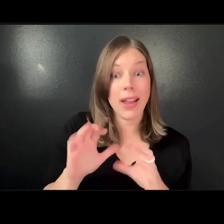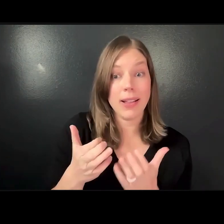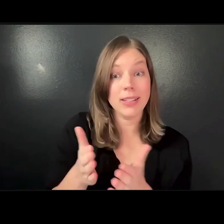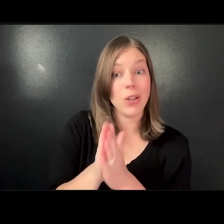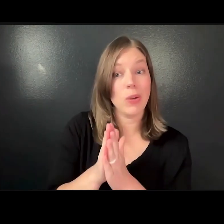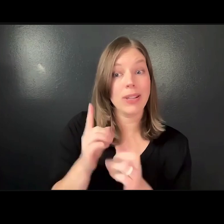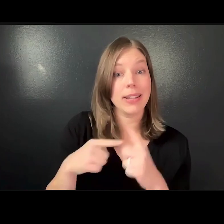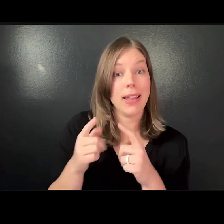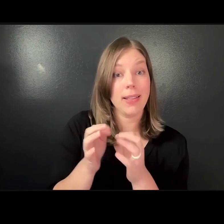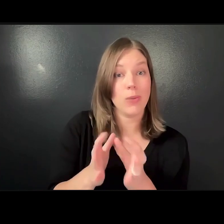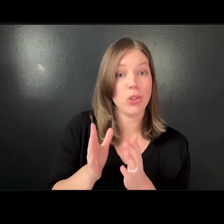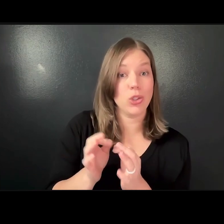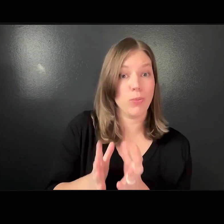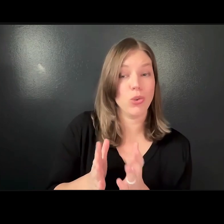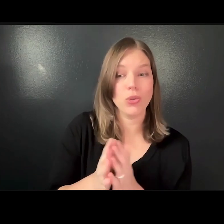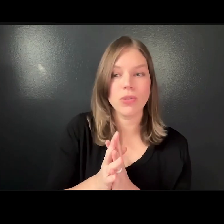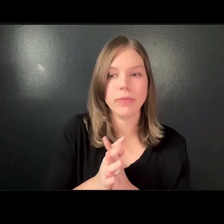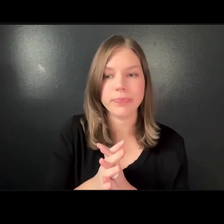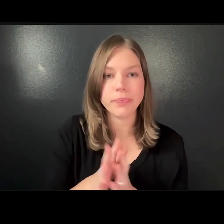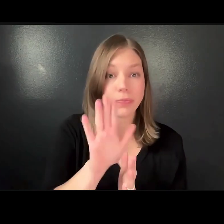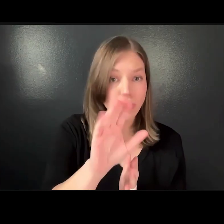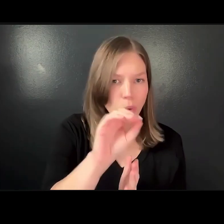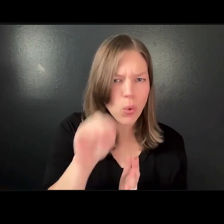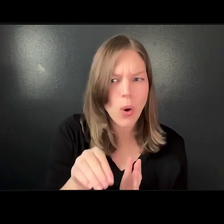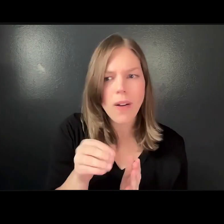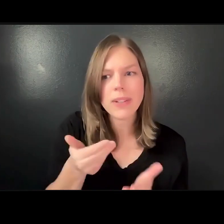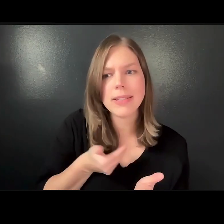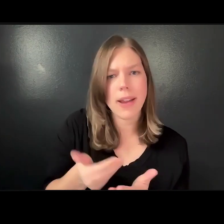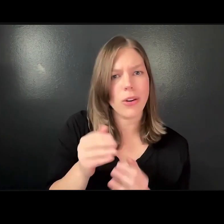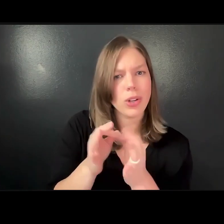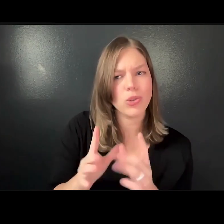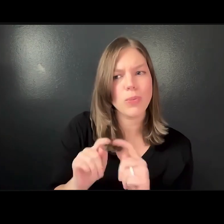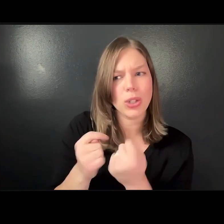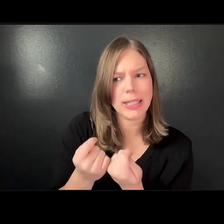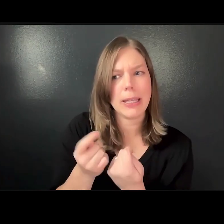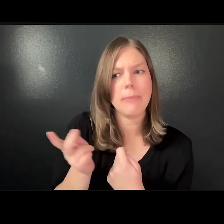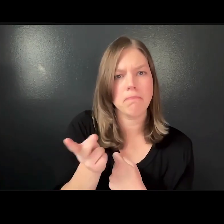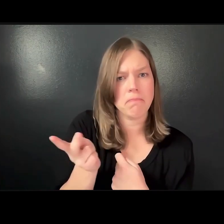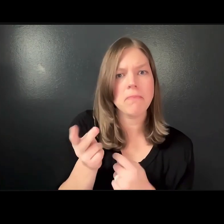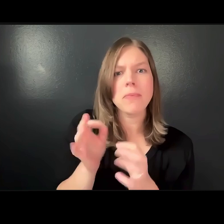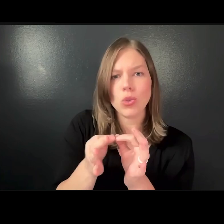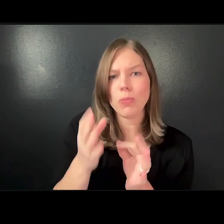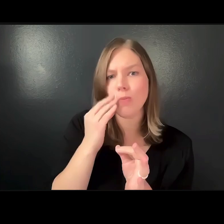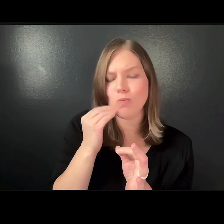For this class, they requested sign language interpreters. Your office hired an interpreter team who interpreted the class before.